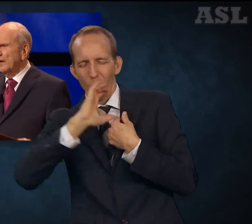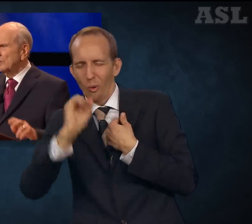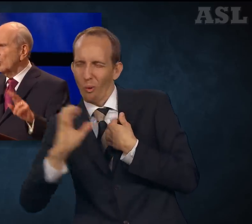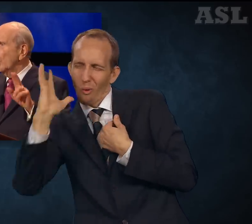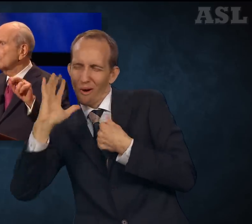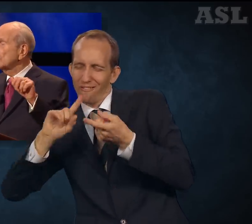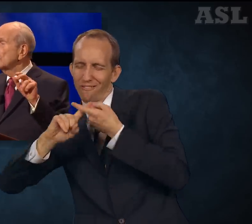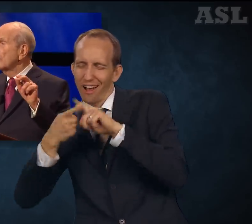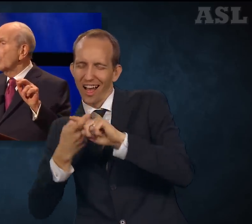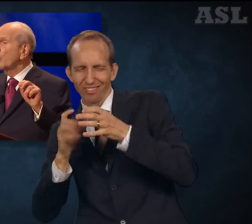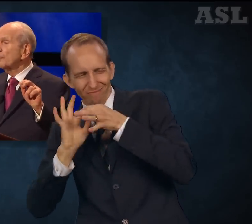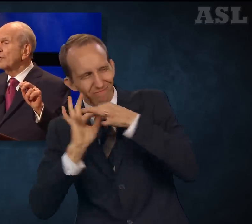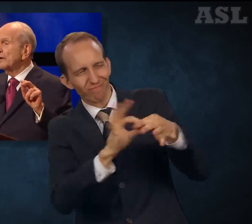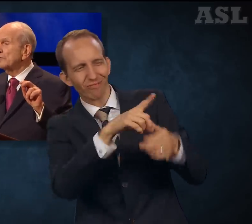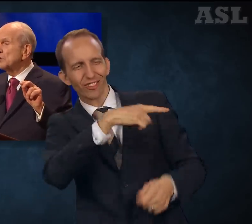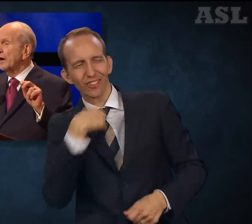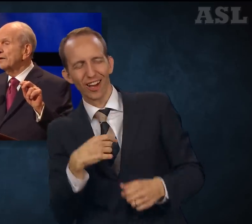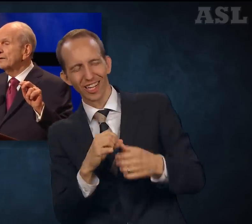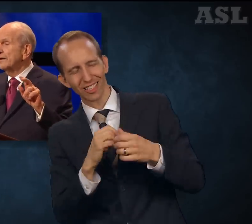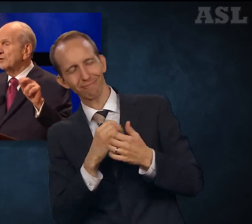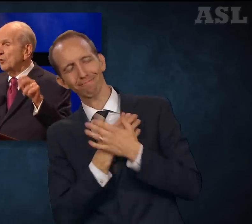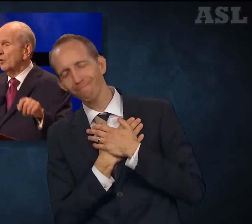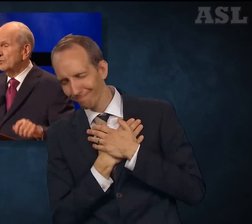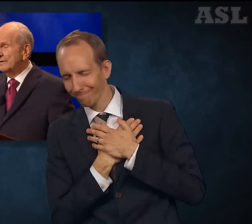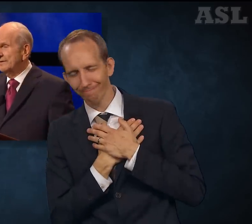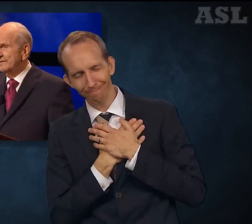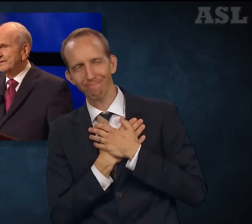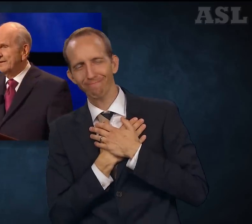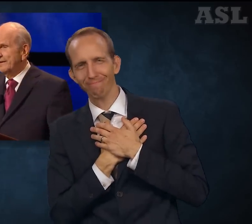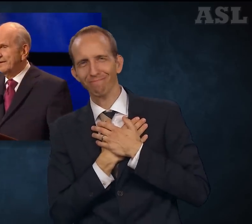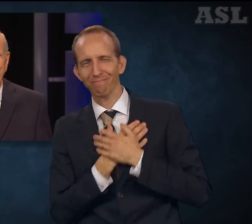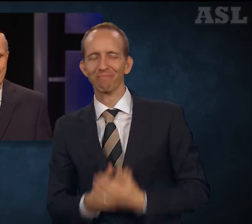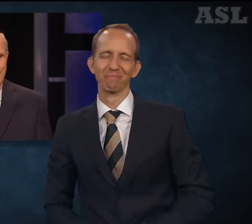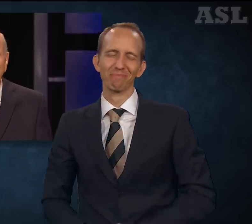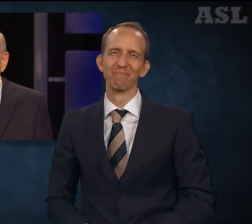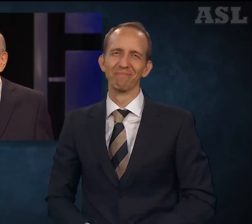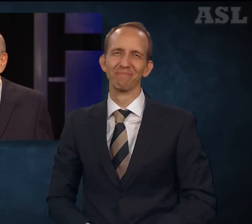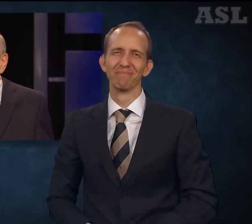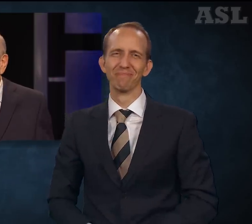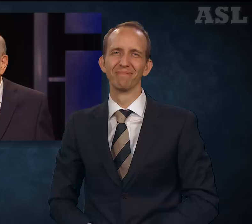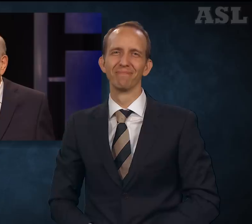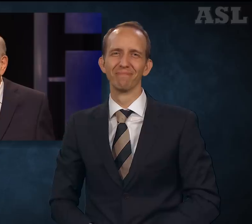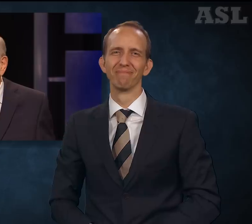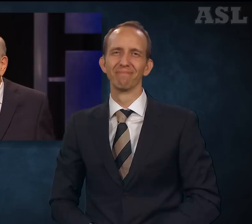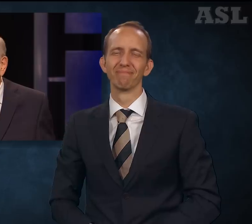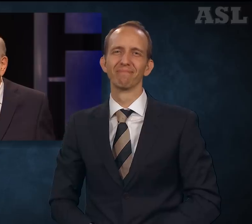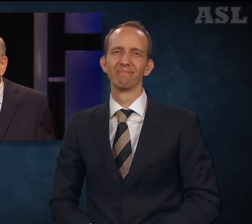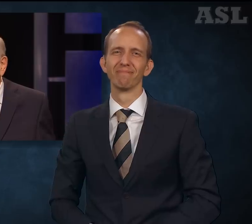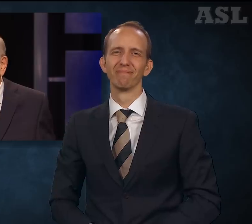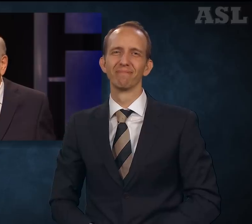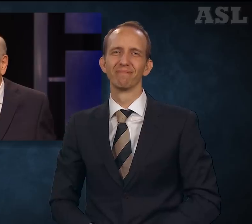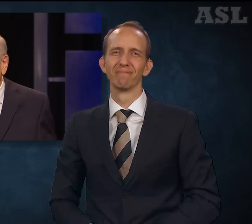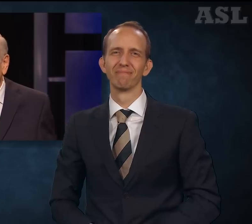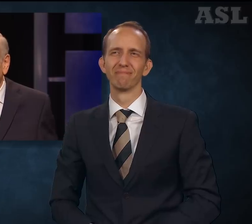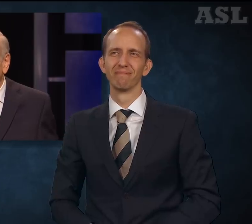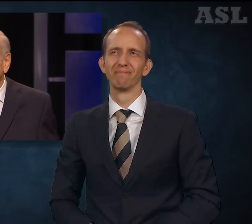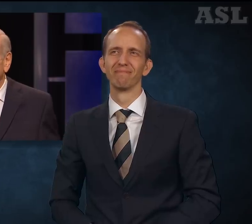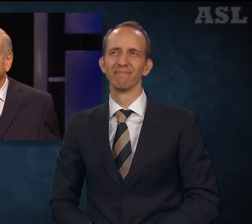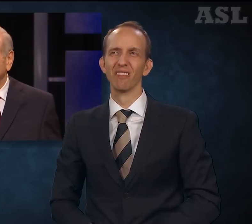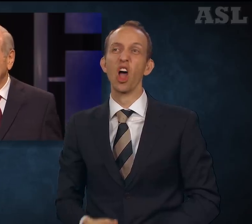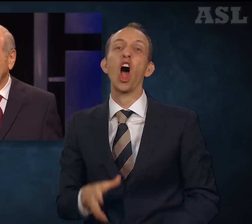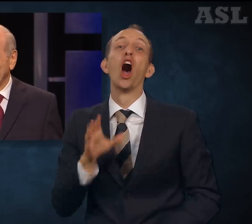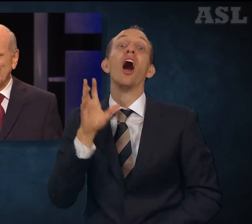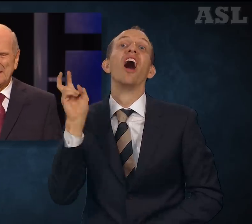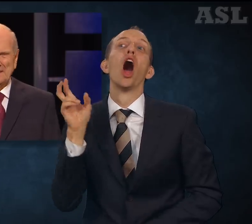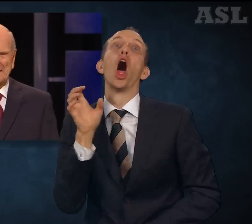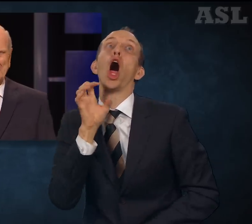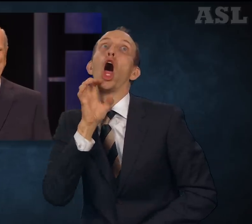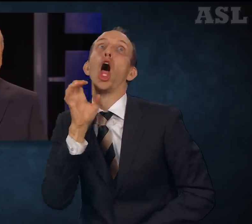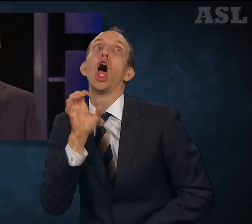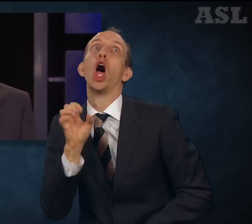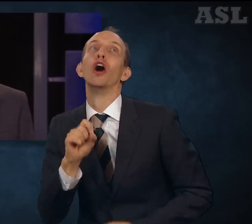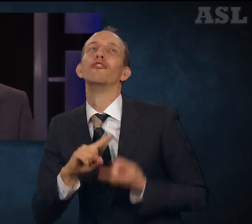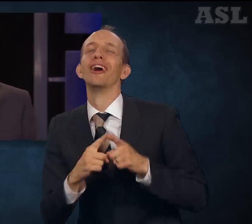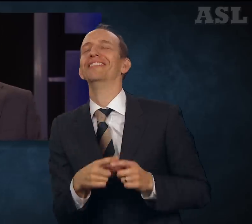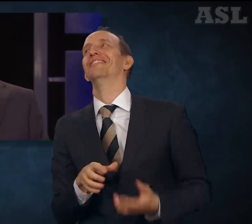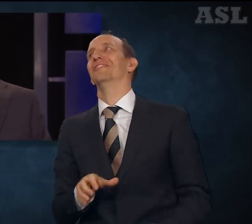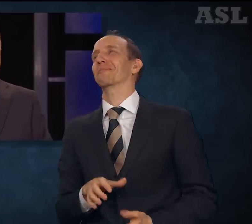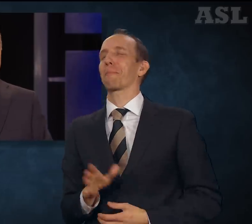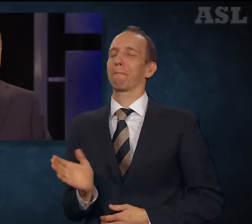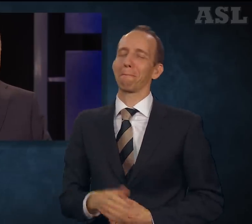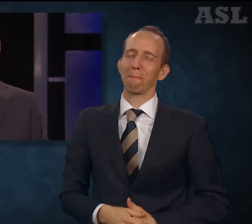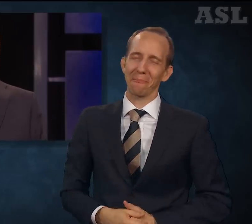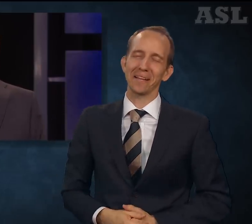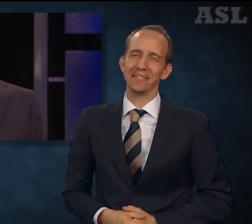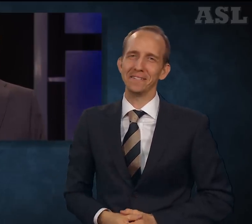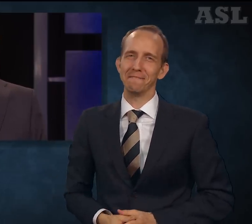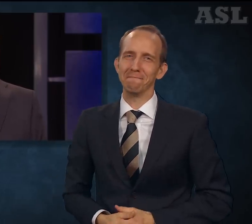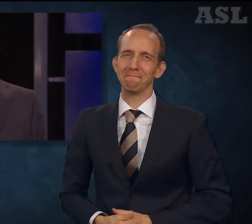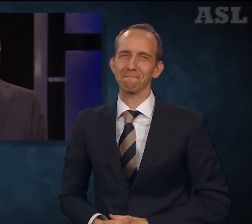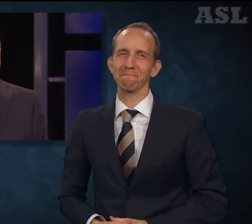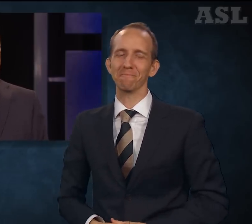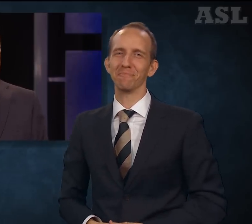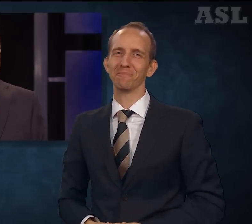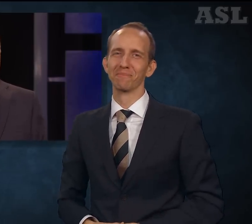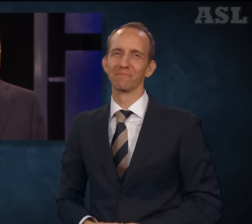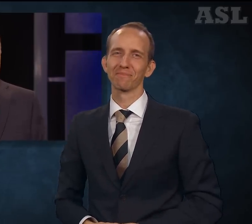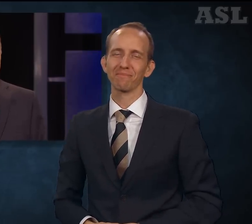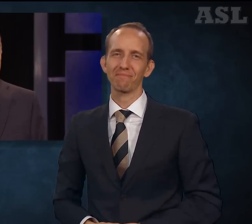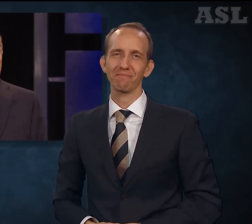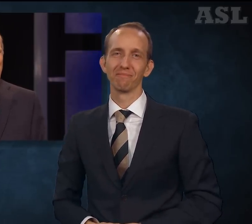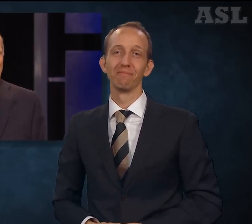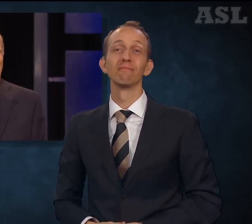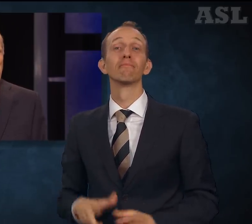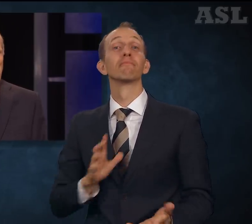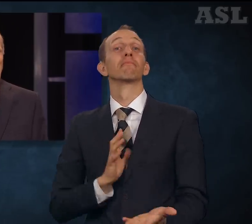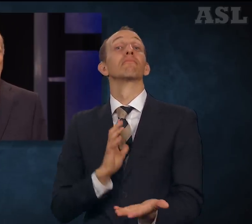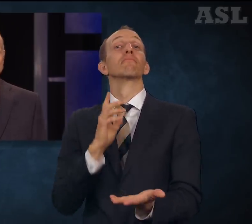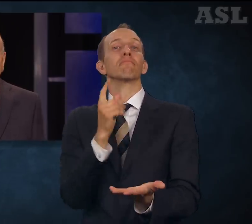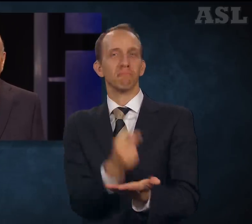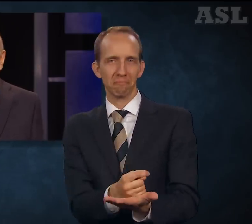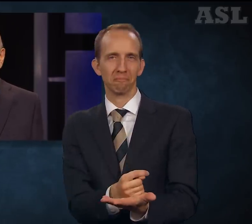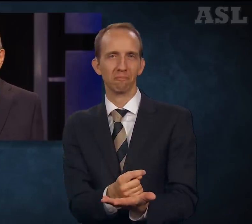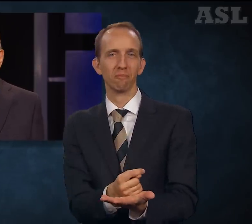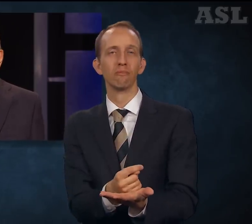TO BE OFFICIALLY DESIGNATED